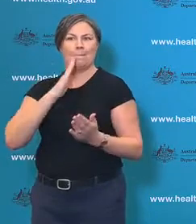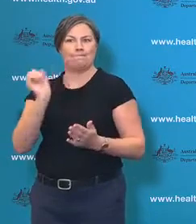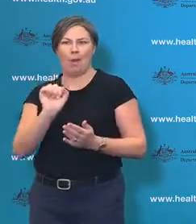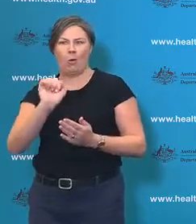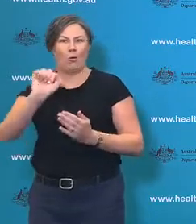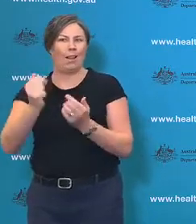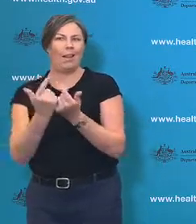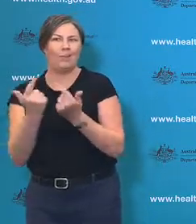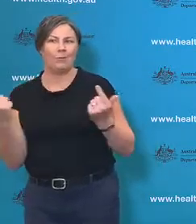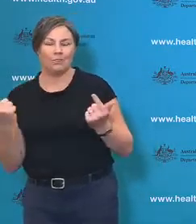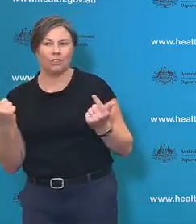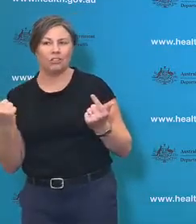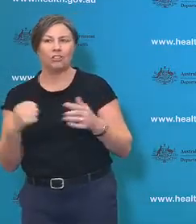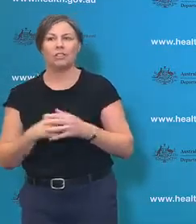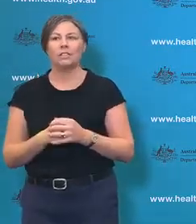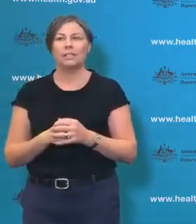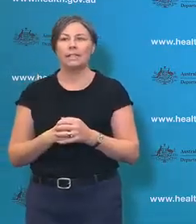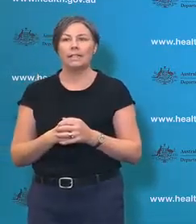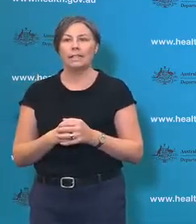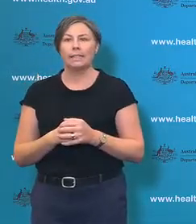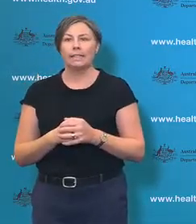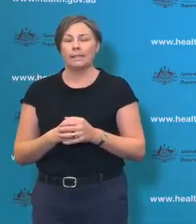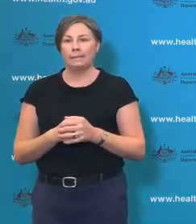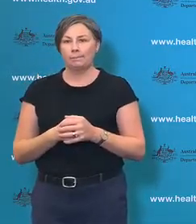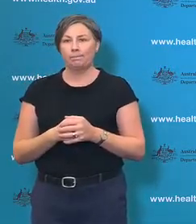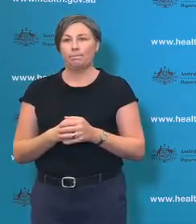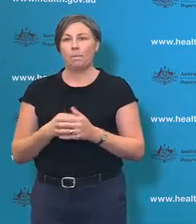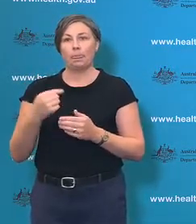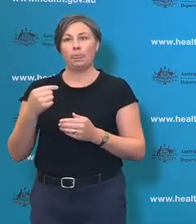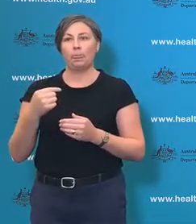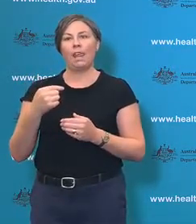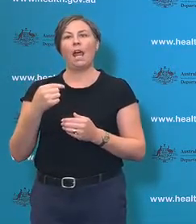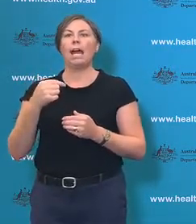where we are picking up contacts of immediate family members, these are